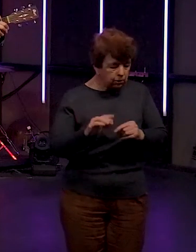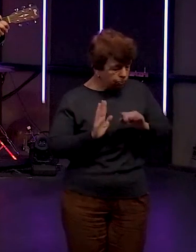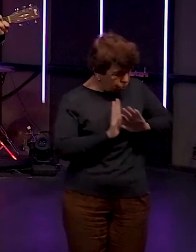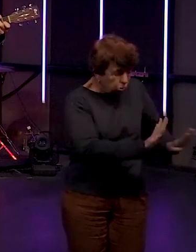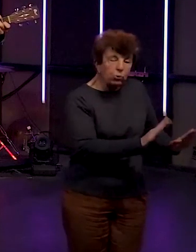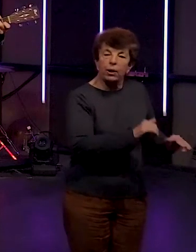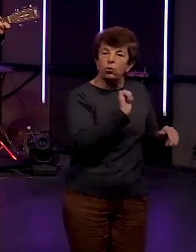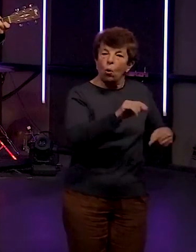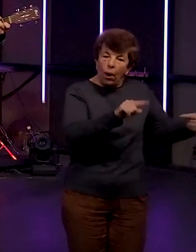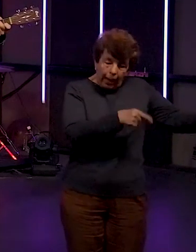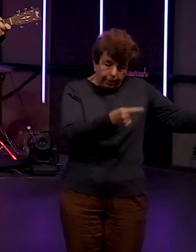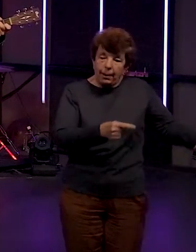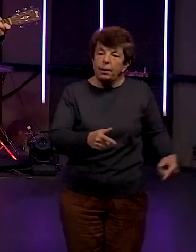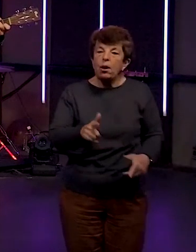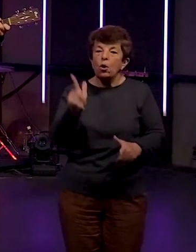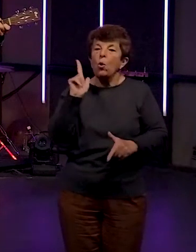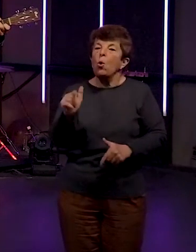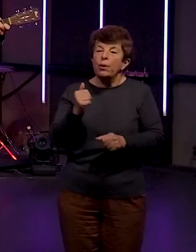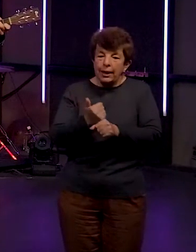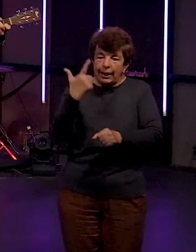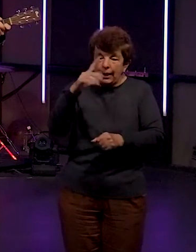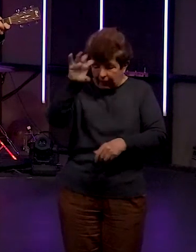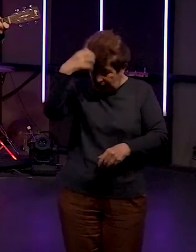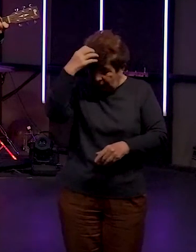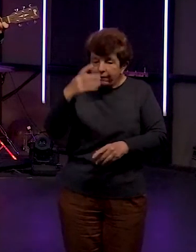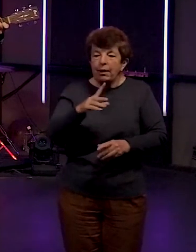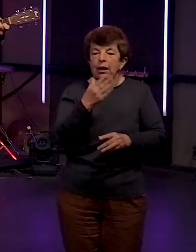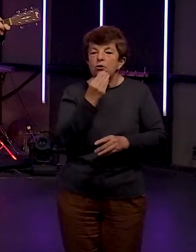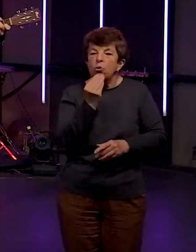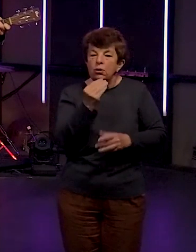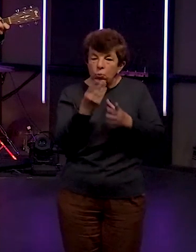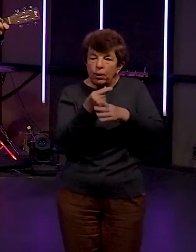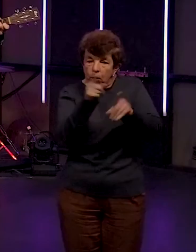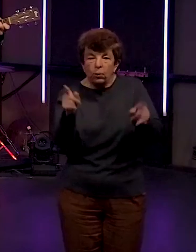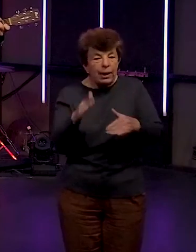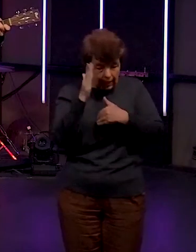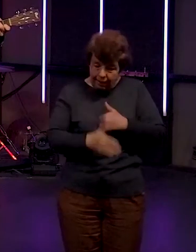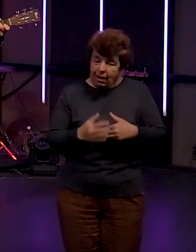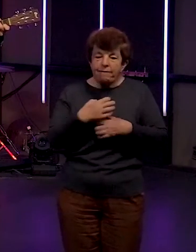The Lord, the King of Israel, is with you; never again will you fear any harm.